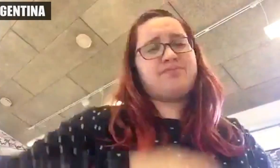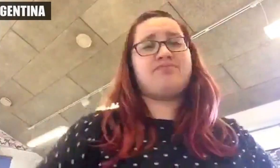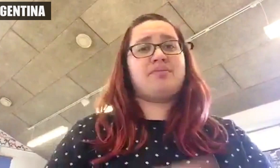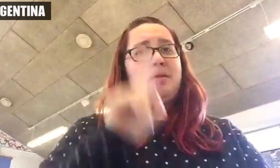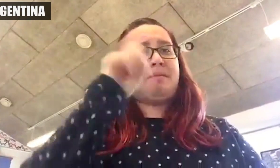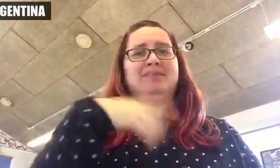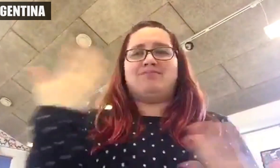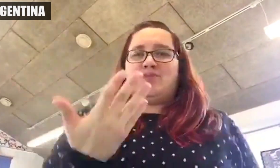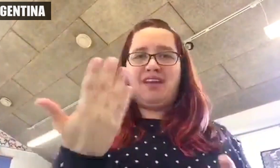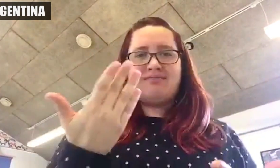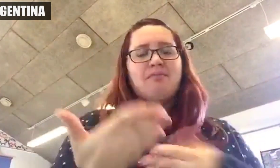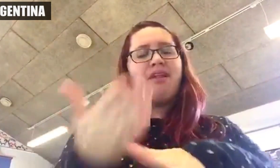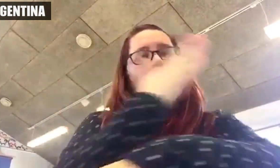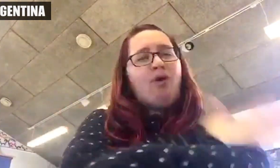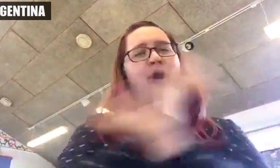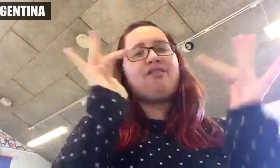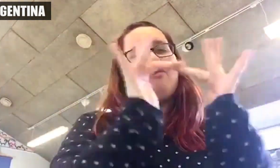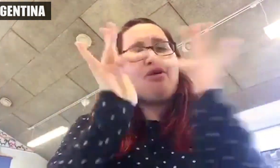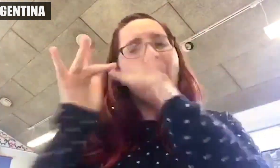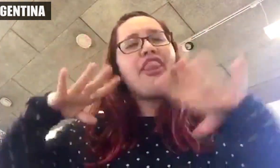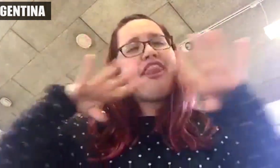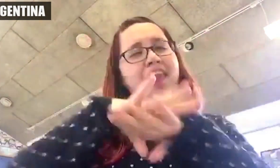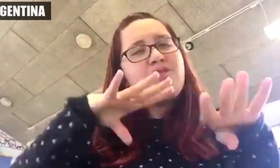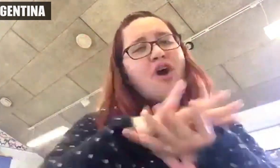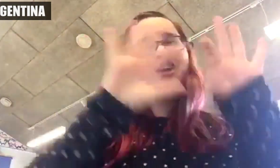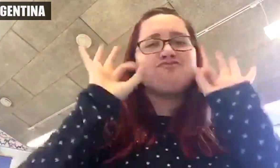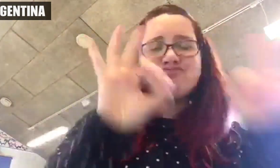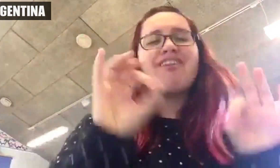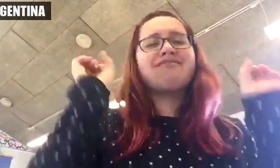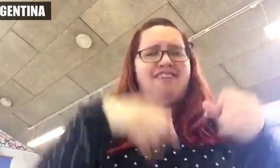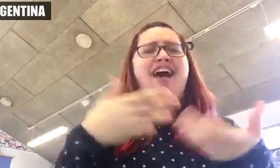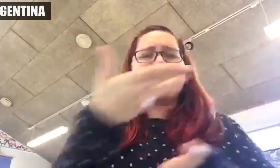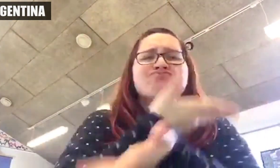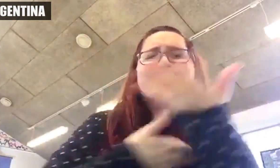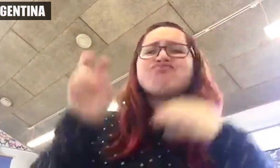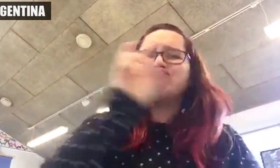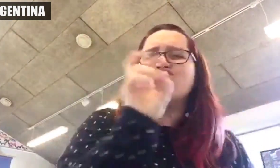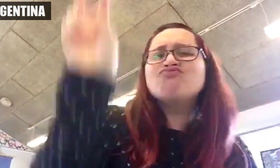Before traveling, make some contacts so that your travels will go smoothly.